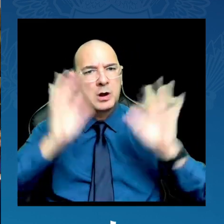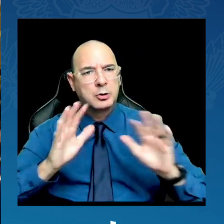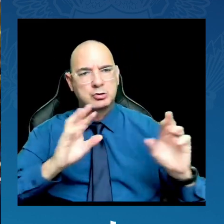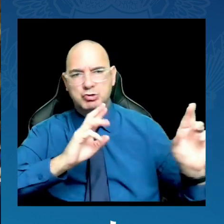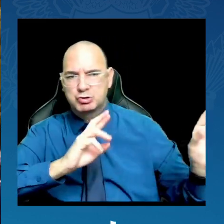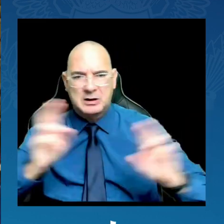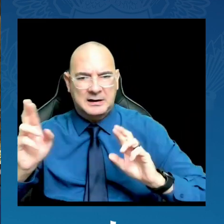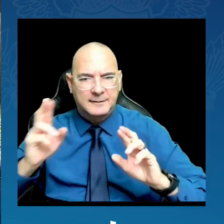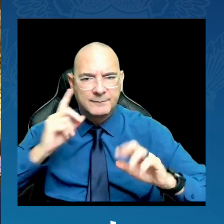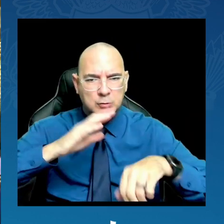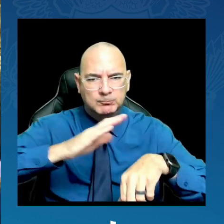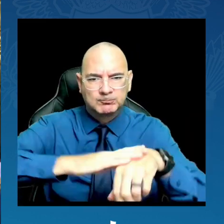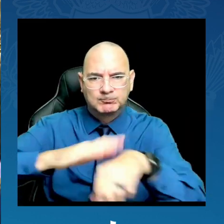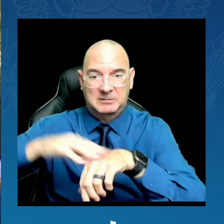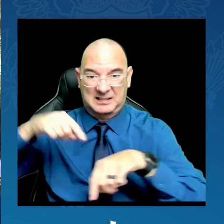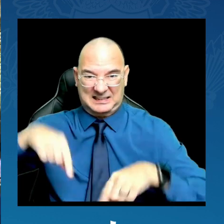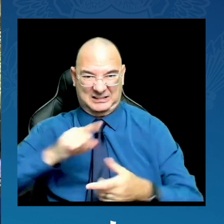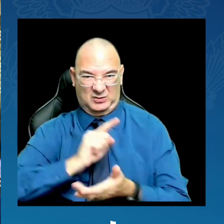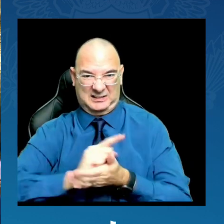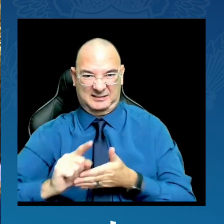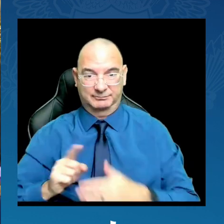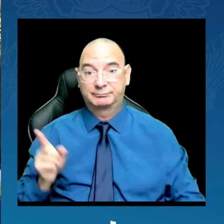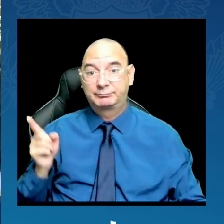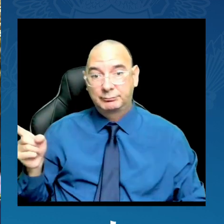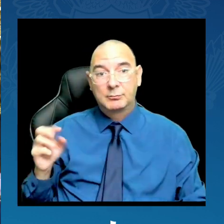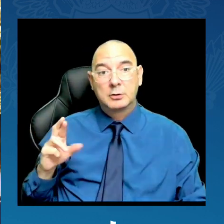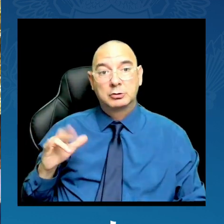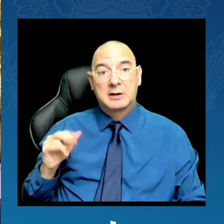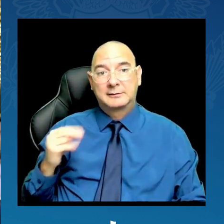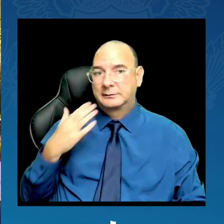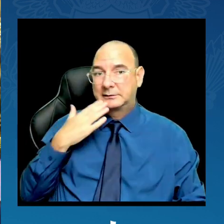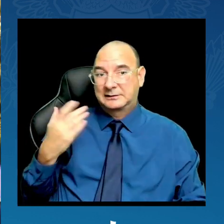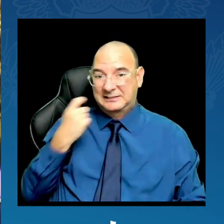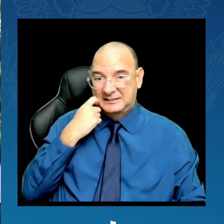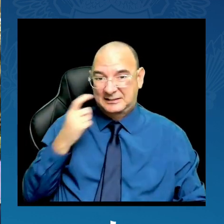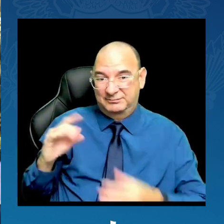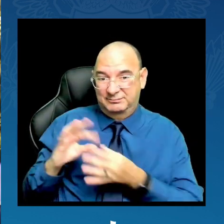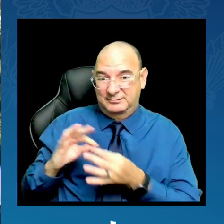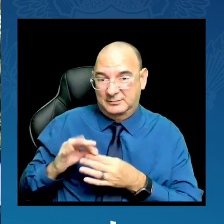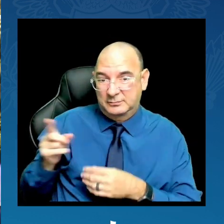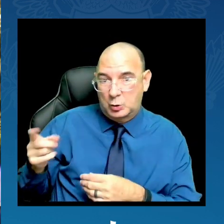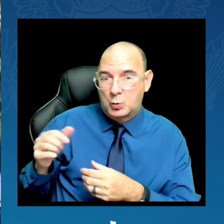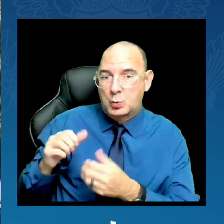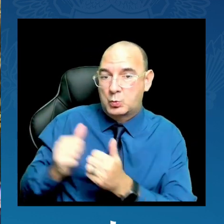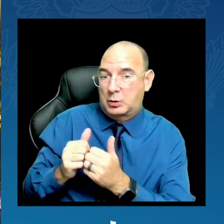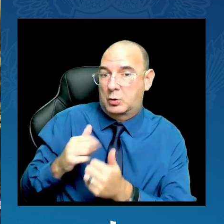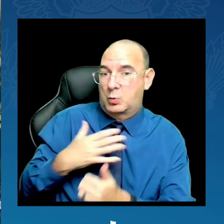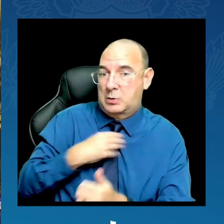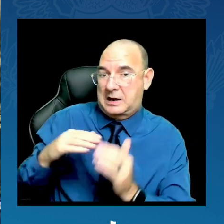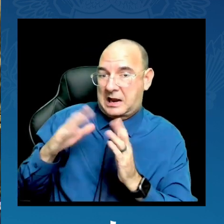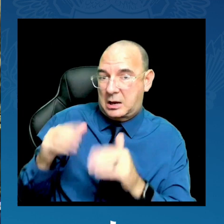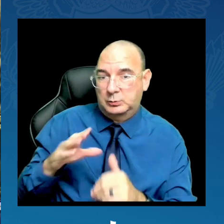in collaboration with the Wyche House, as we and the Department of Interior, NOAA released the climate mapping for resilience